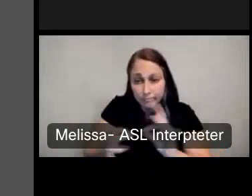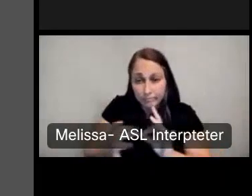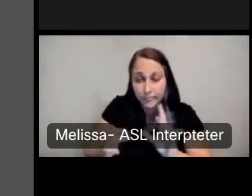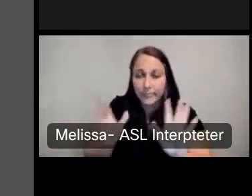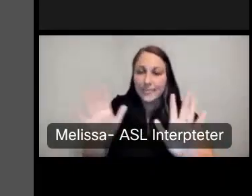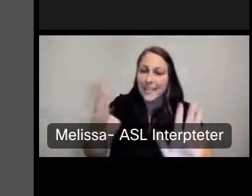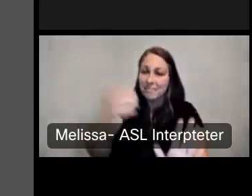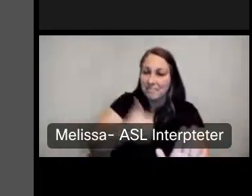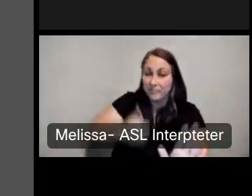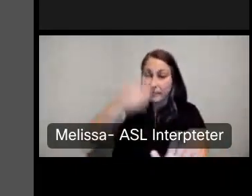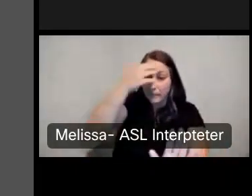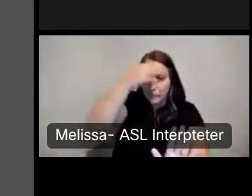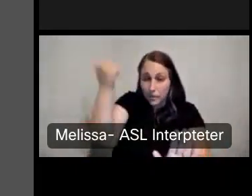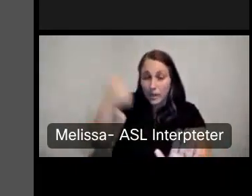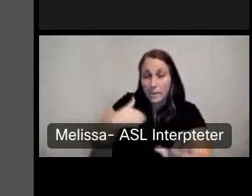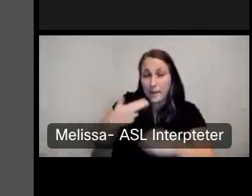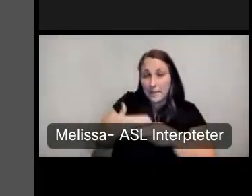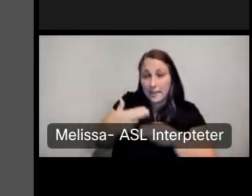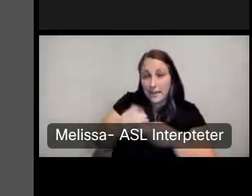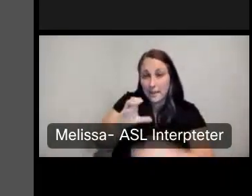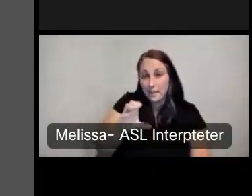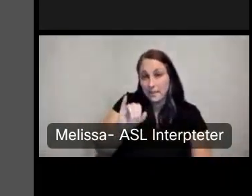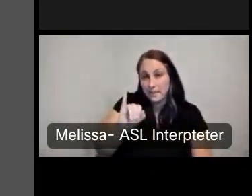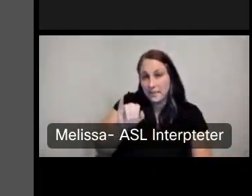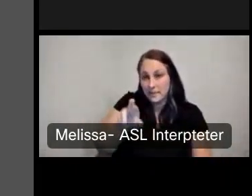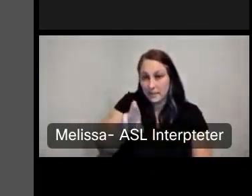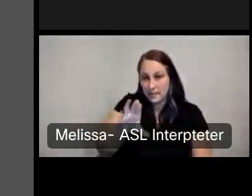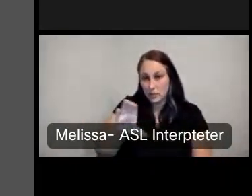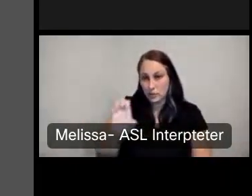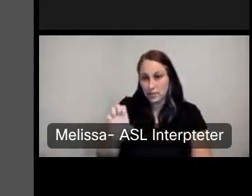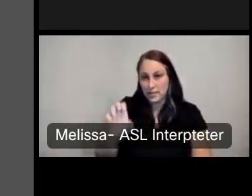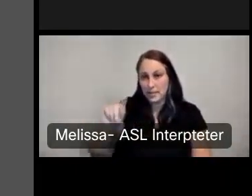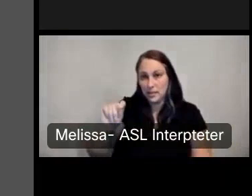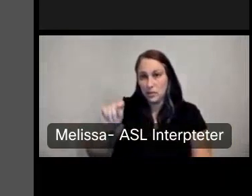myself in the very beginning is serious I am the deputy associate director for bus